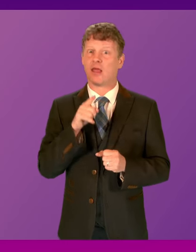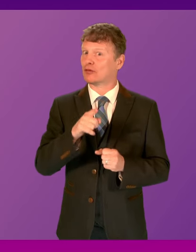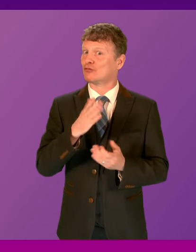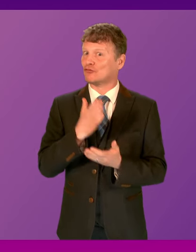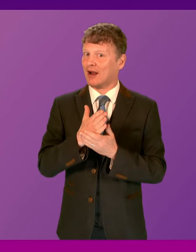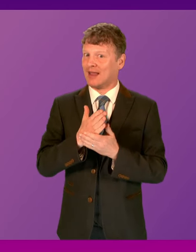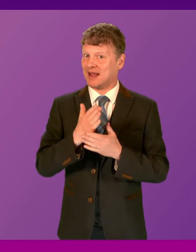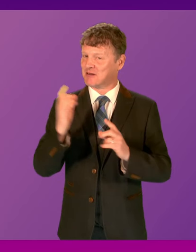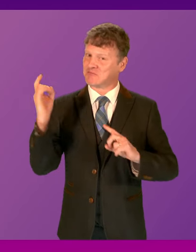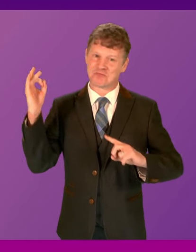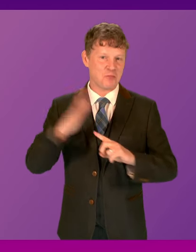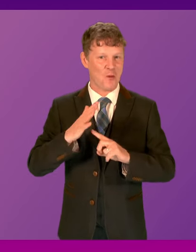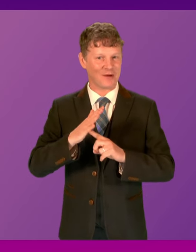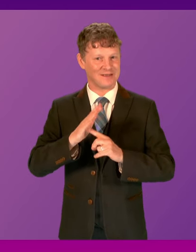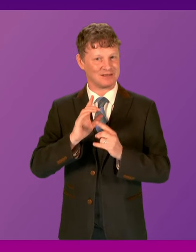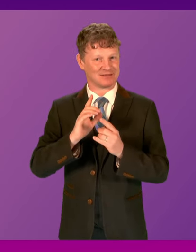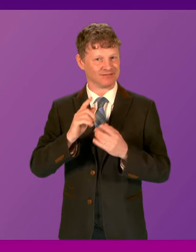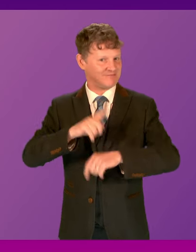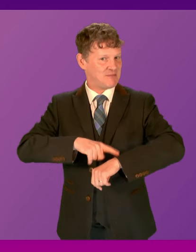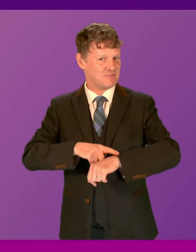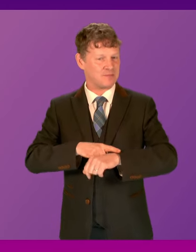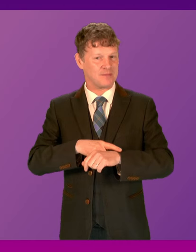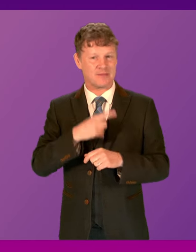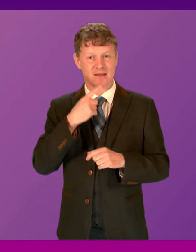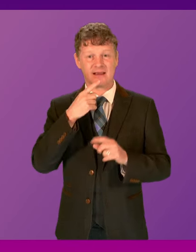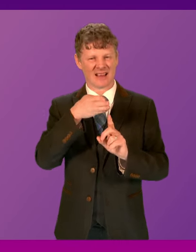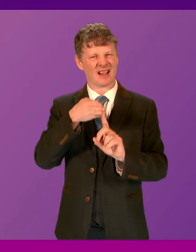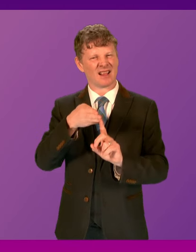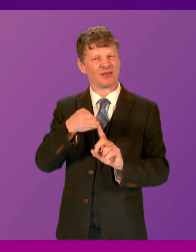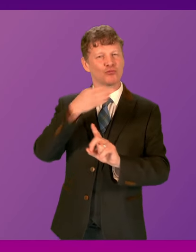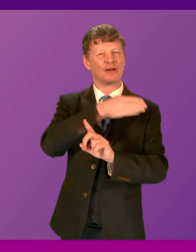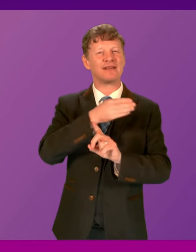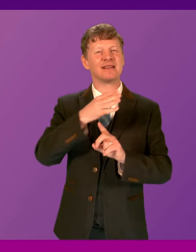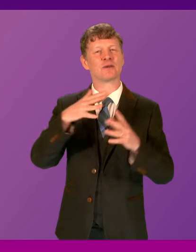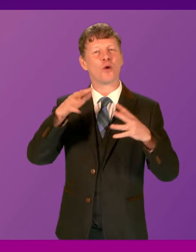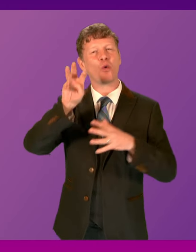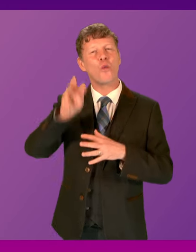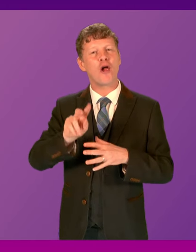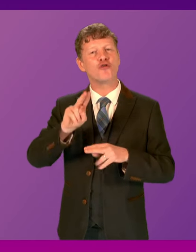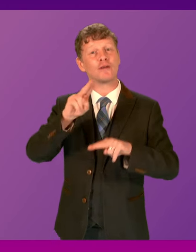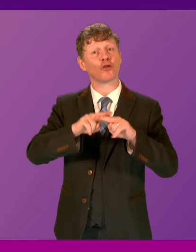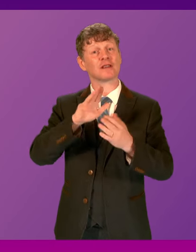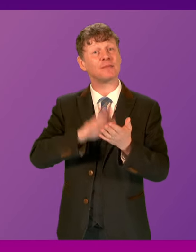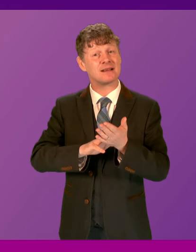forward to working with him. Vaughan Gething’s predecessor, Mark Drakeford, was a principled